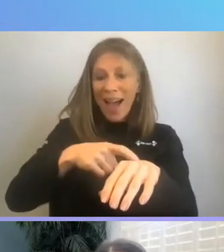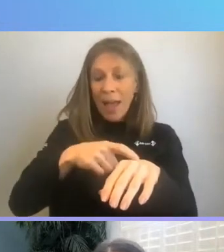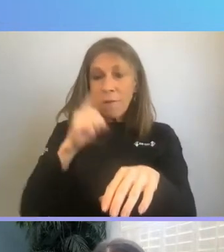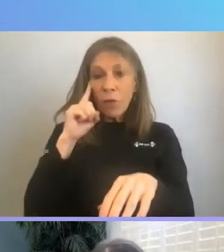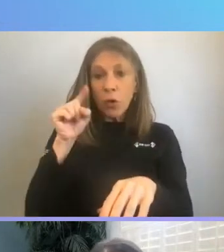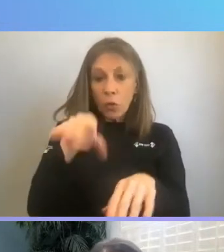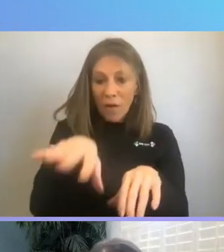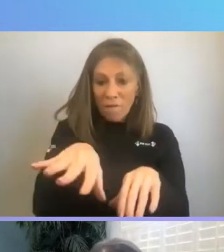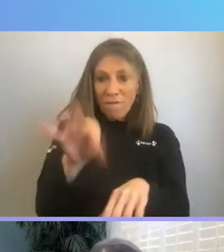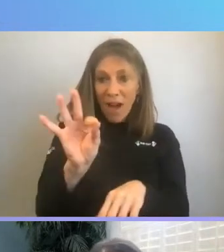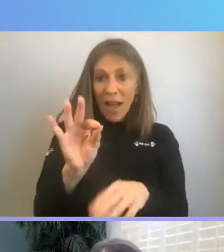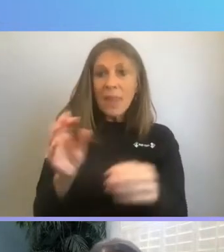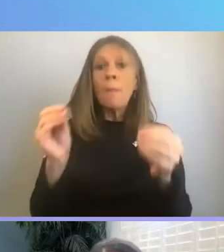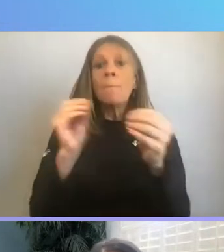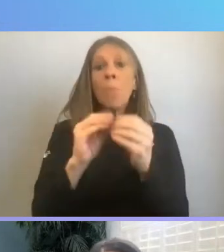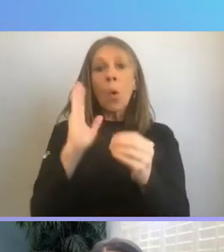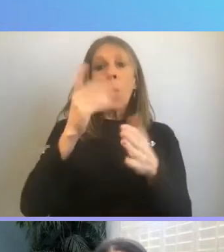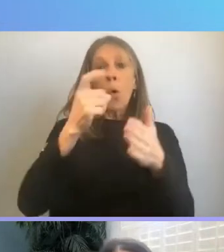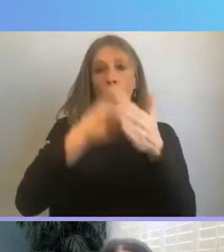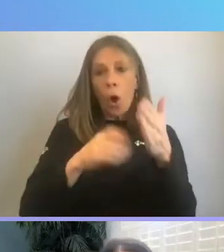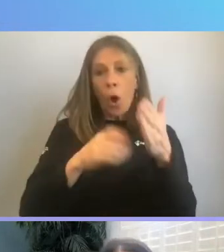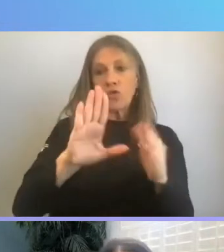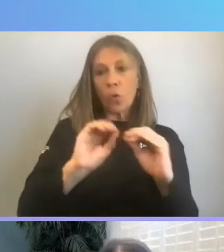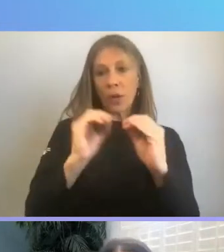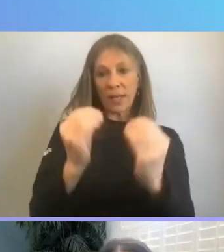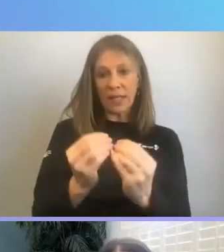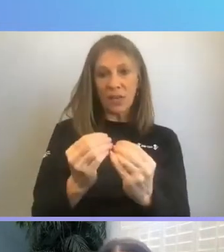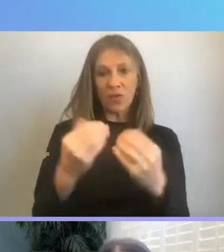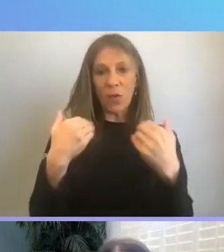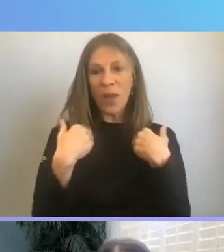it costs your organization. I have a cute little graph here on